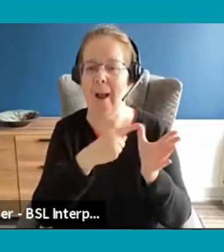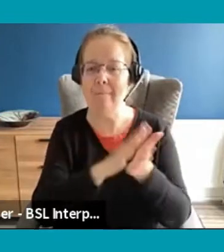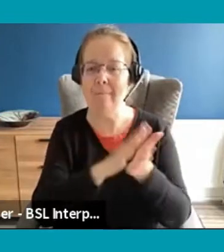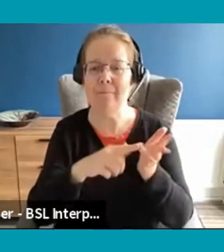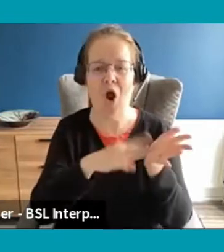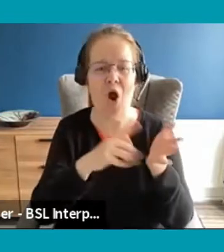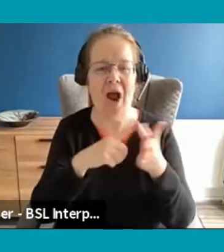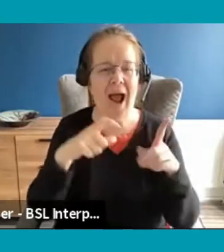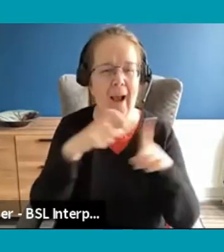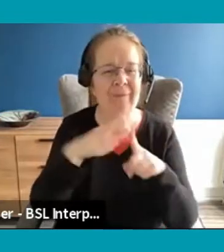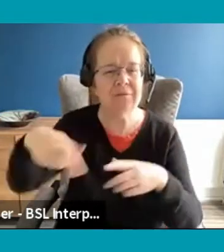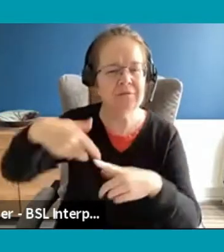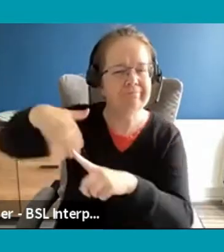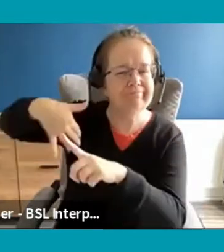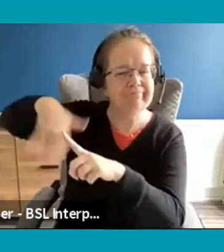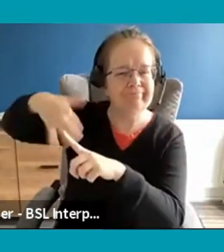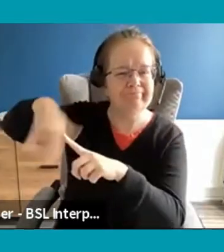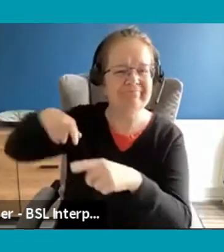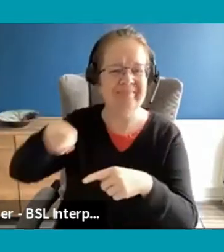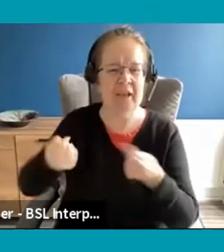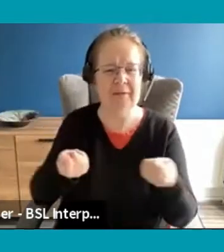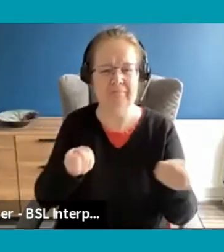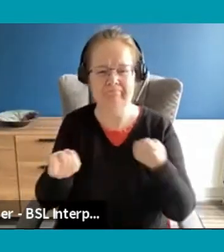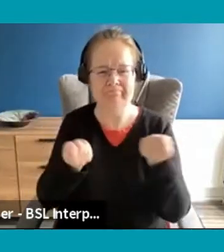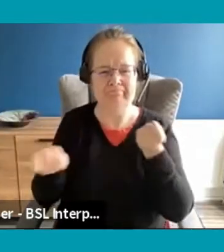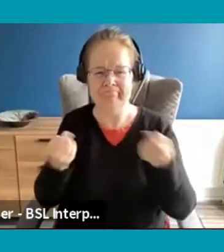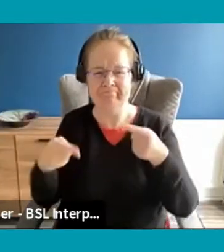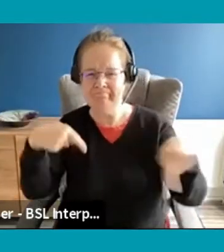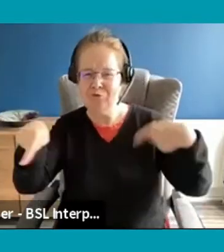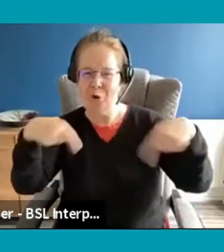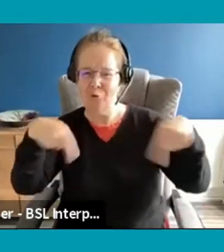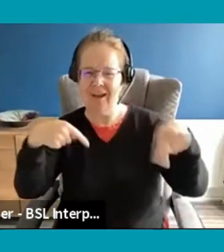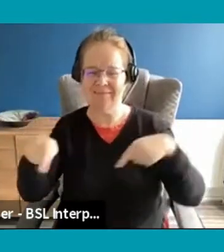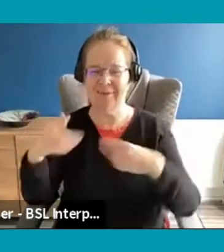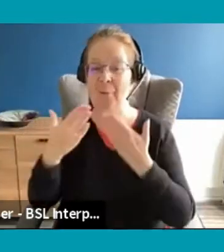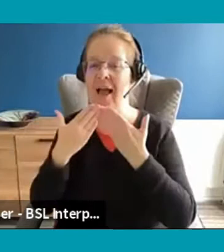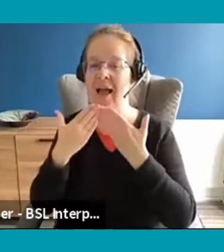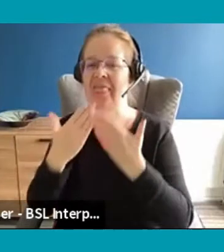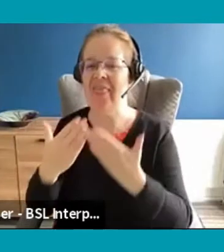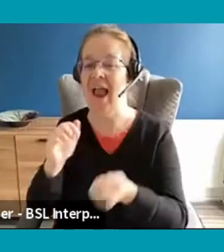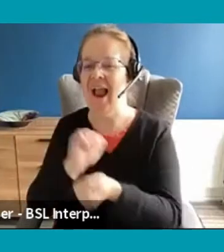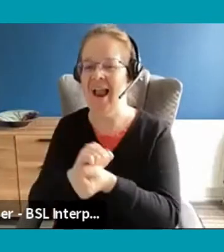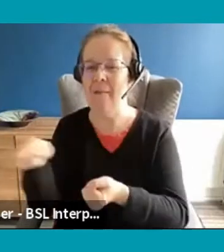They're our producers and executive directors, so thank you very much for keeping us on the straight and narrow today.